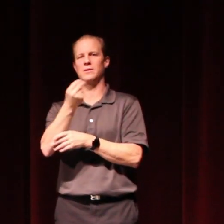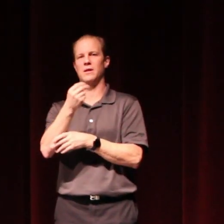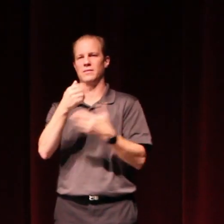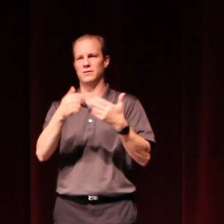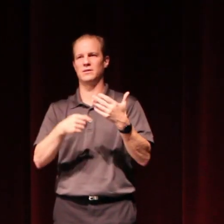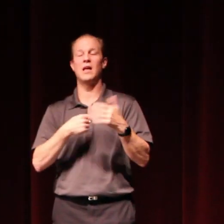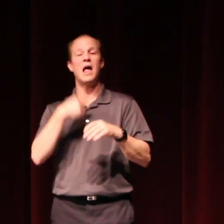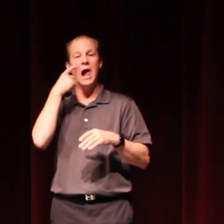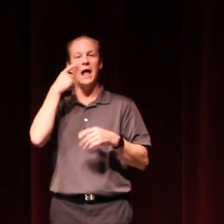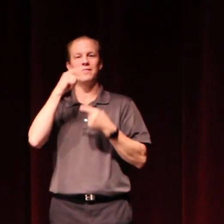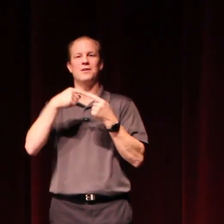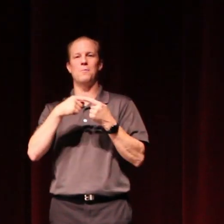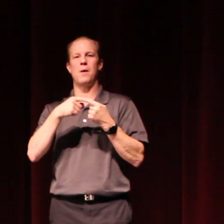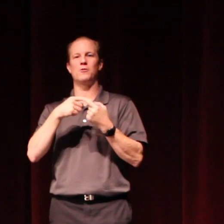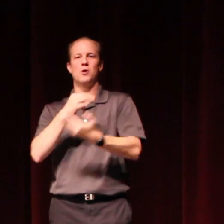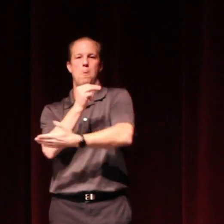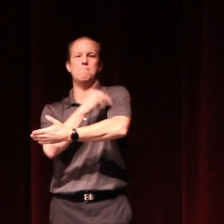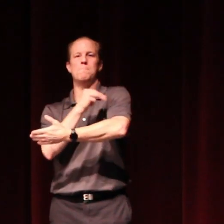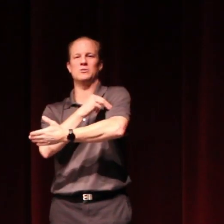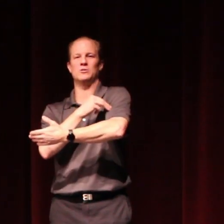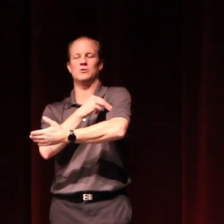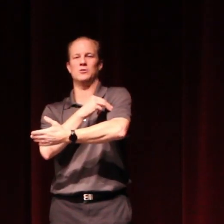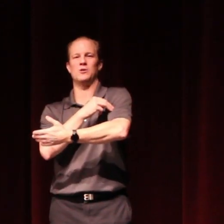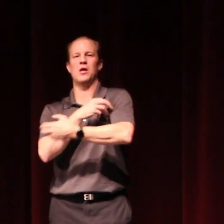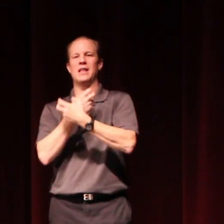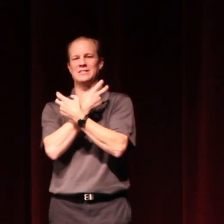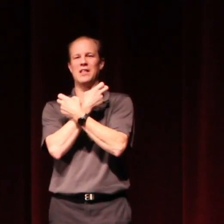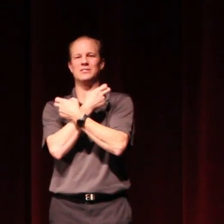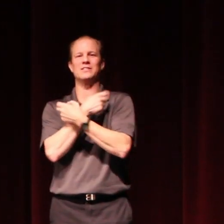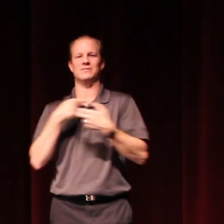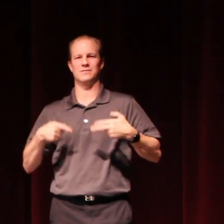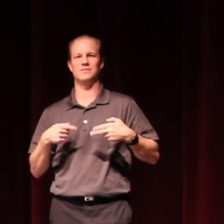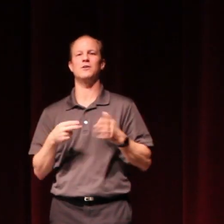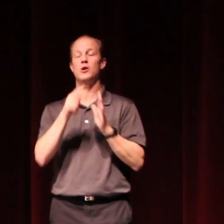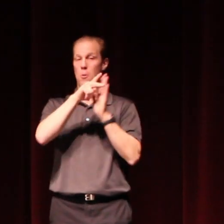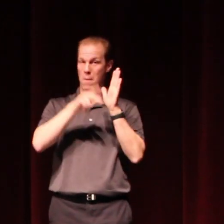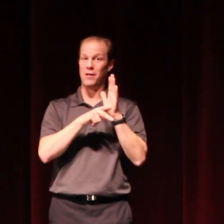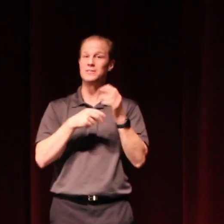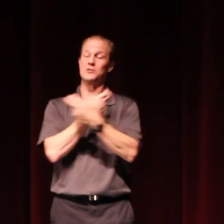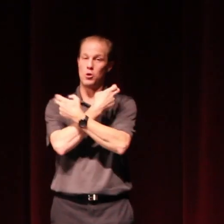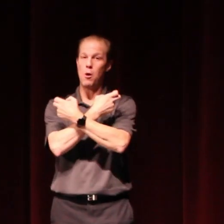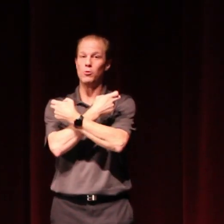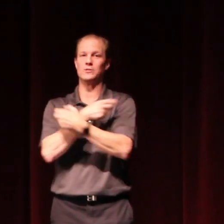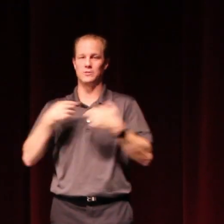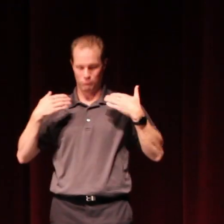skeletal system. Right? Your policies are your bones they provide the framework for everything